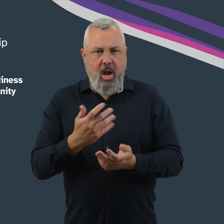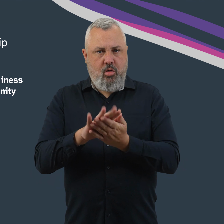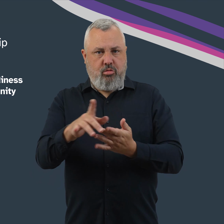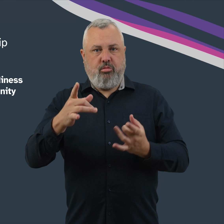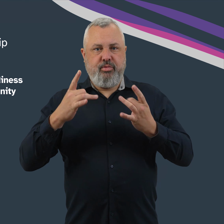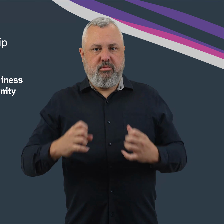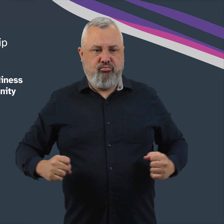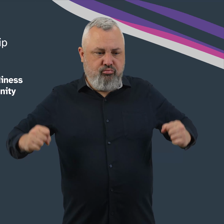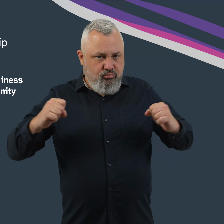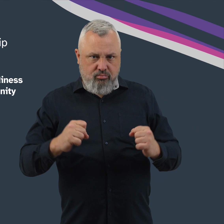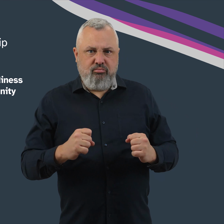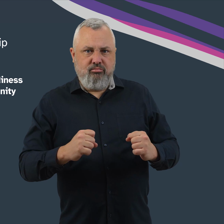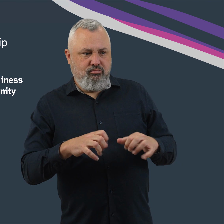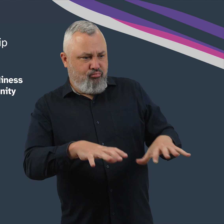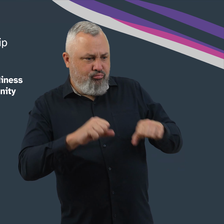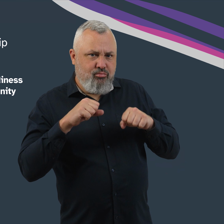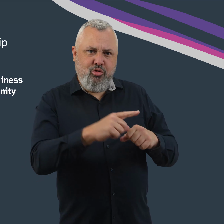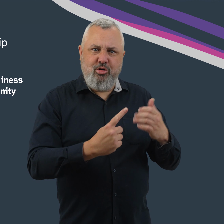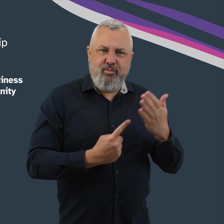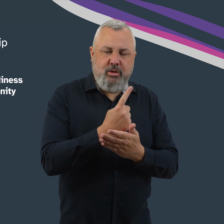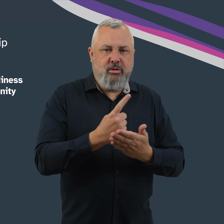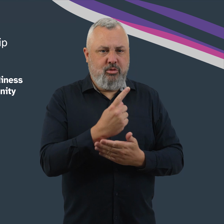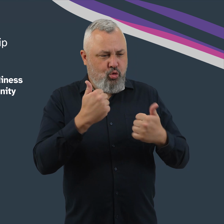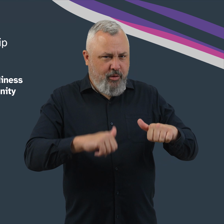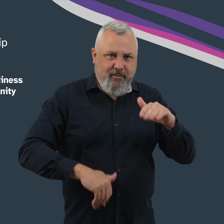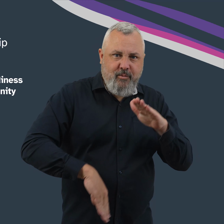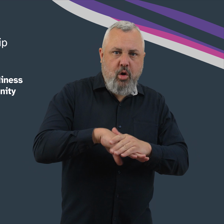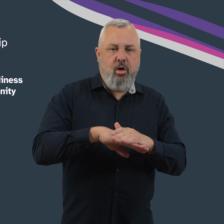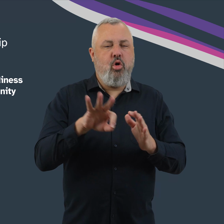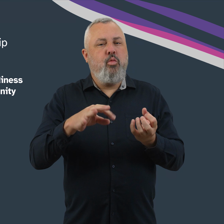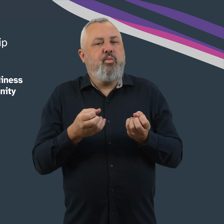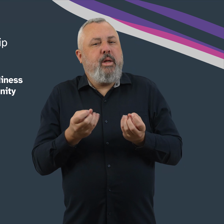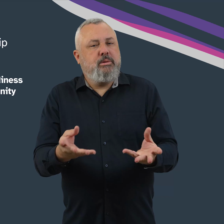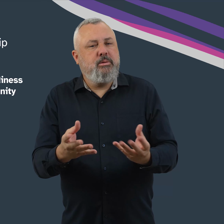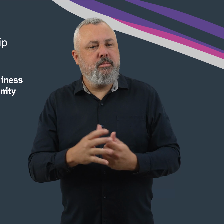How are you prepared to take full advantage of the opportunity?